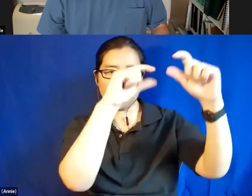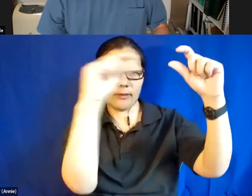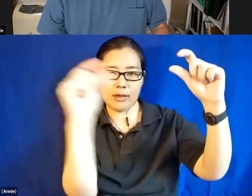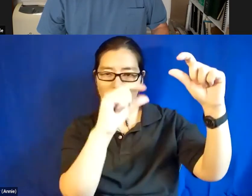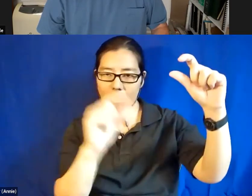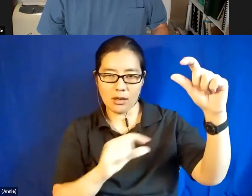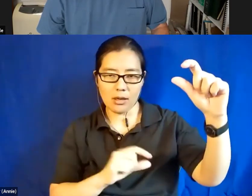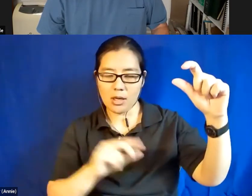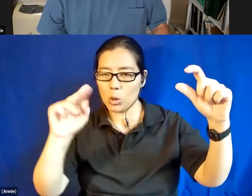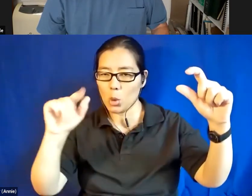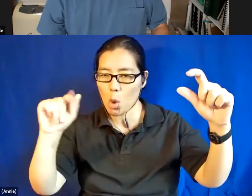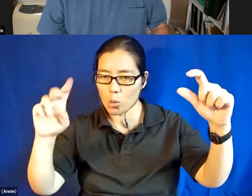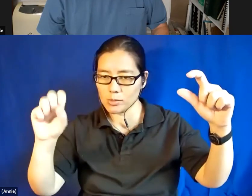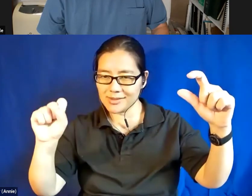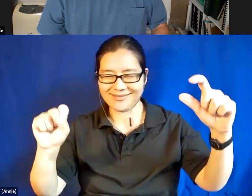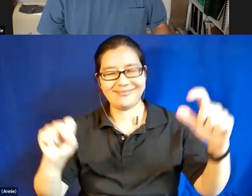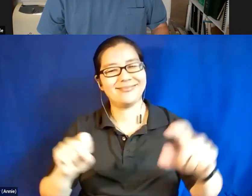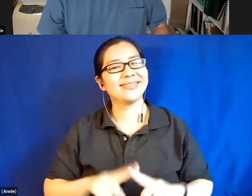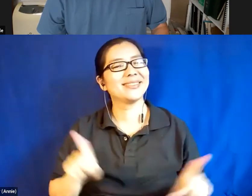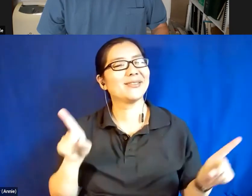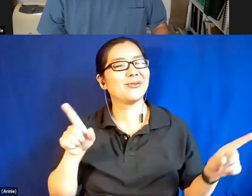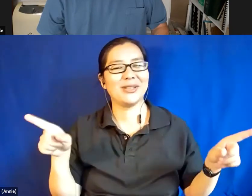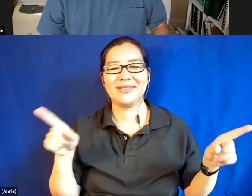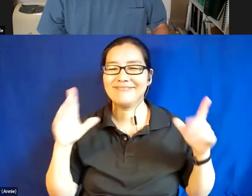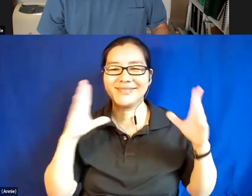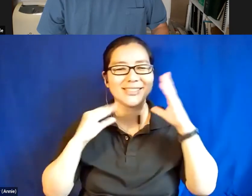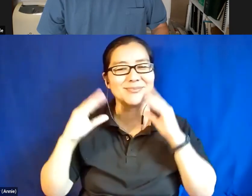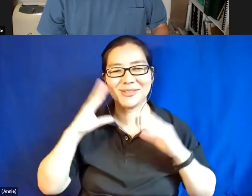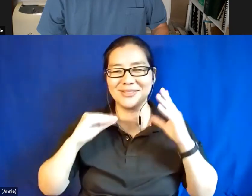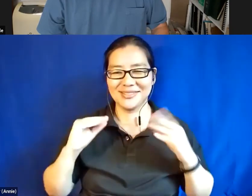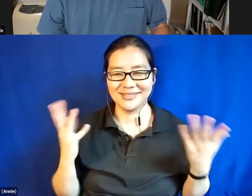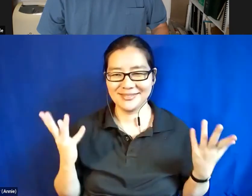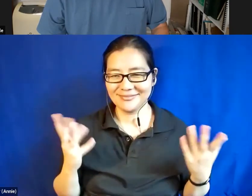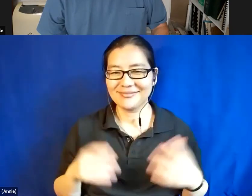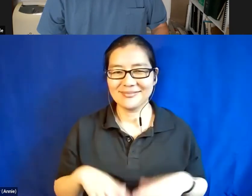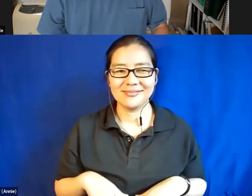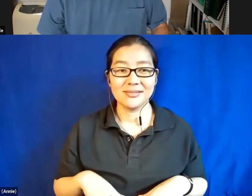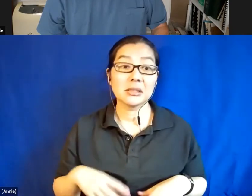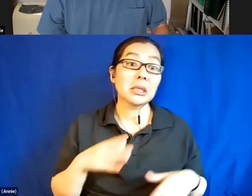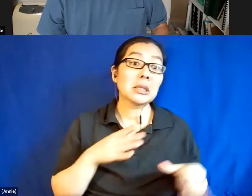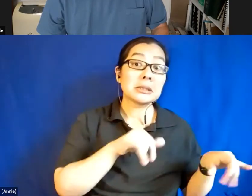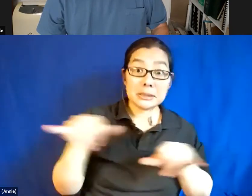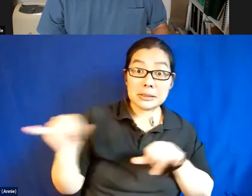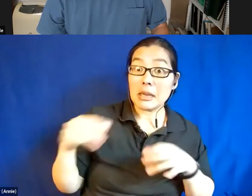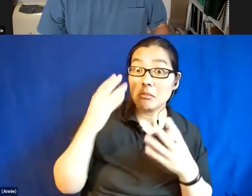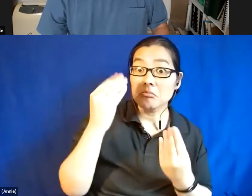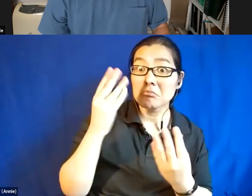fundamentally different experiences.. in the end you might be able to get the same information. The way you experience